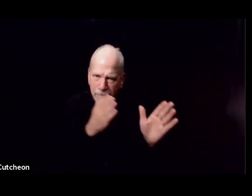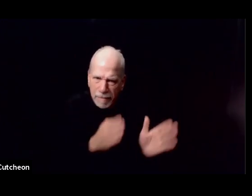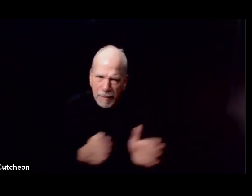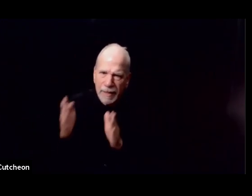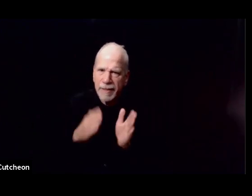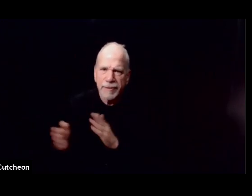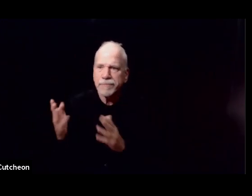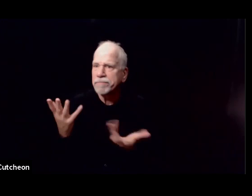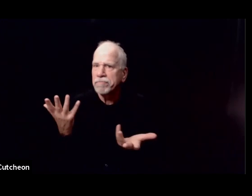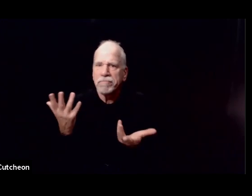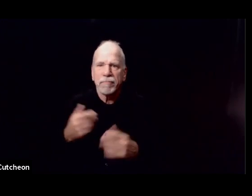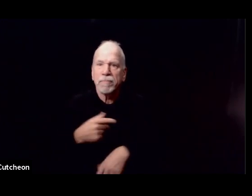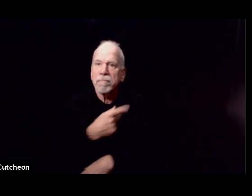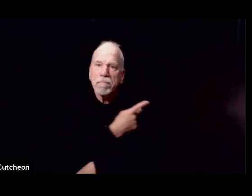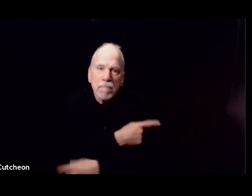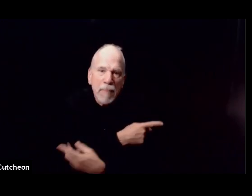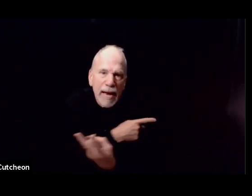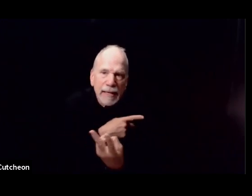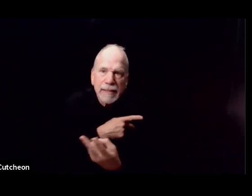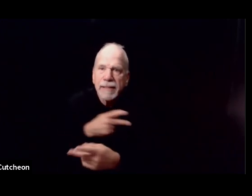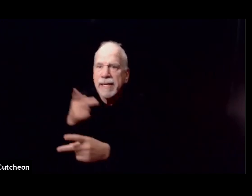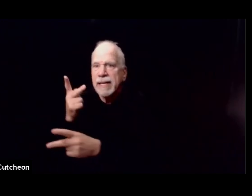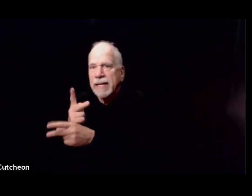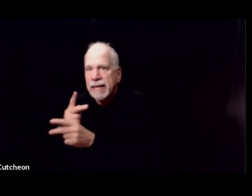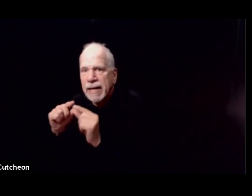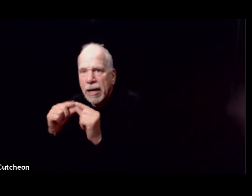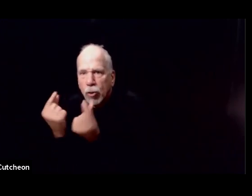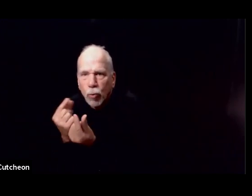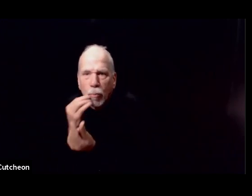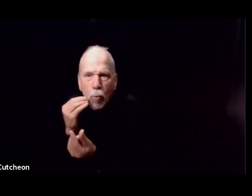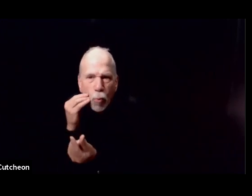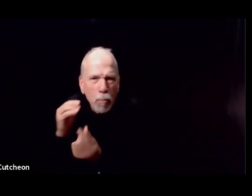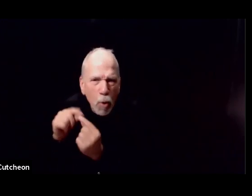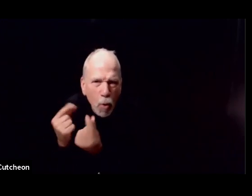outcomes you know whether implementing you know new therapies or providing you know different